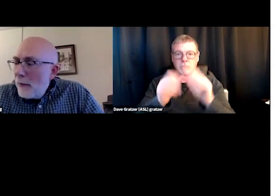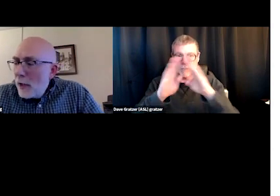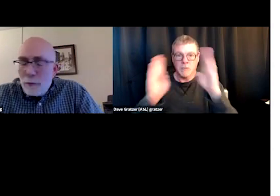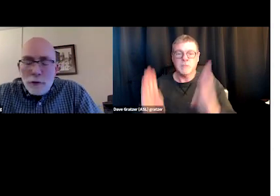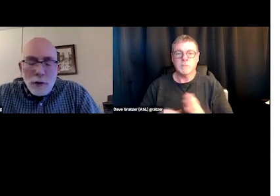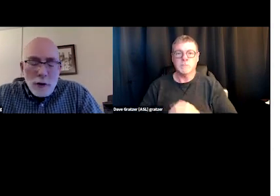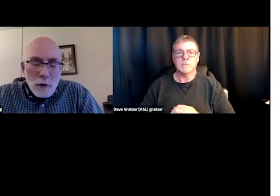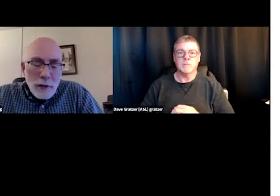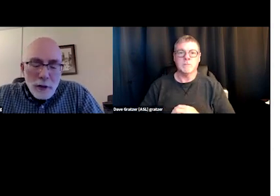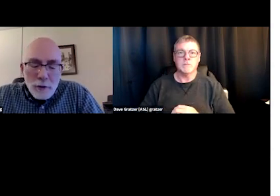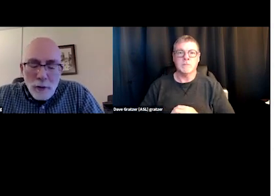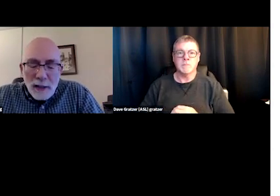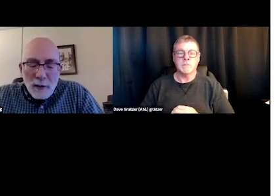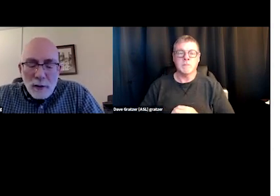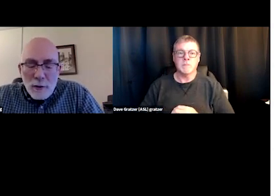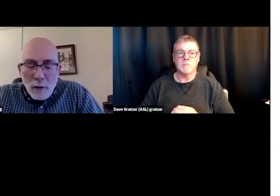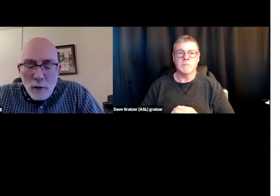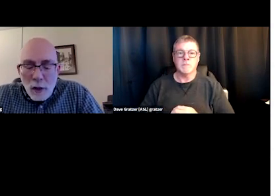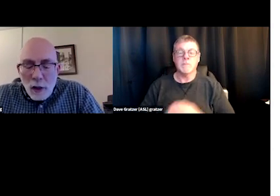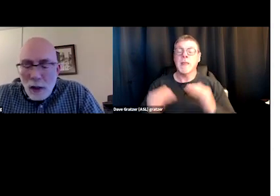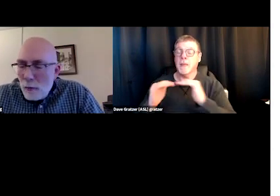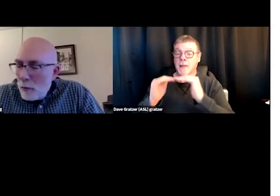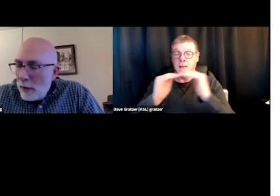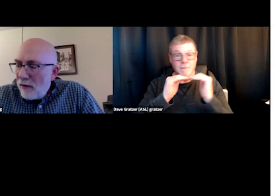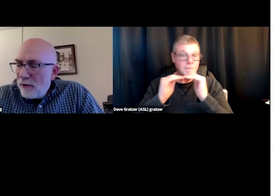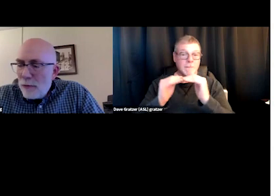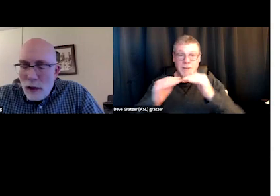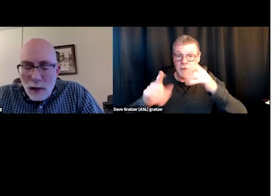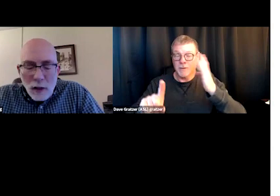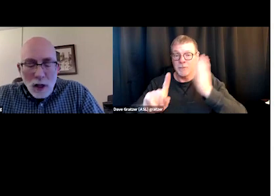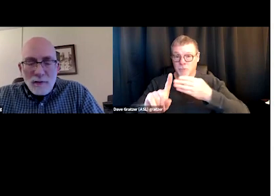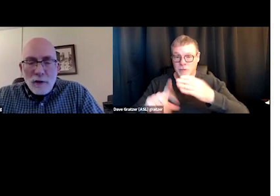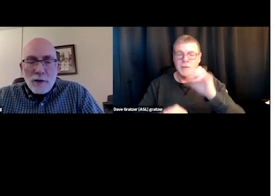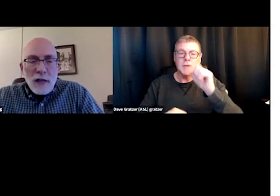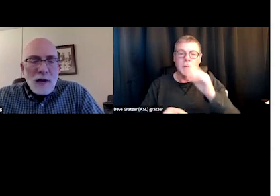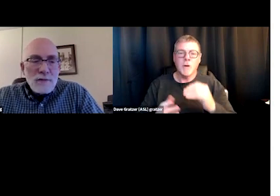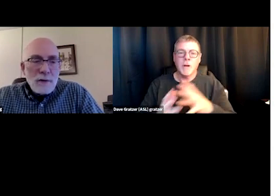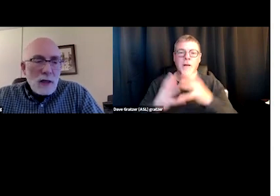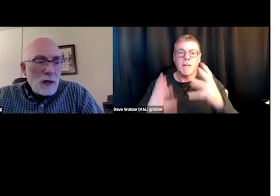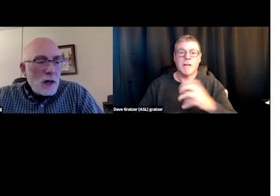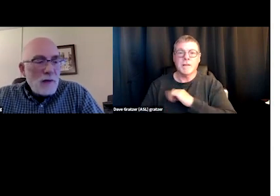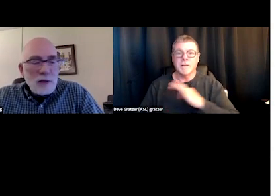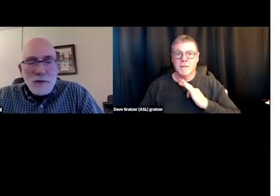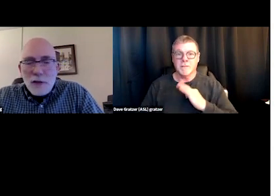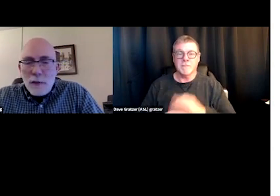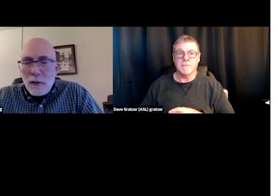And then, you know, peer-directed. So we have, a lot of our staff have lived experience,